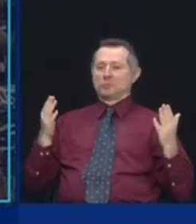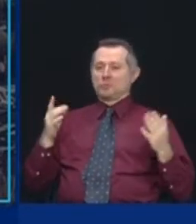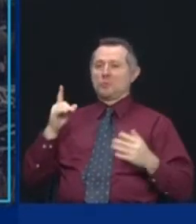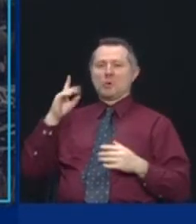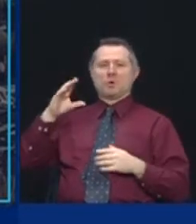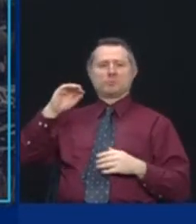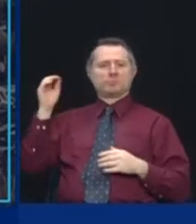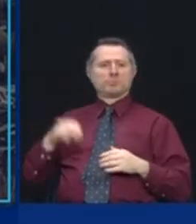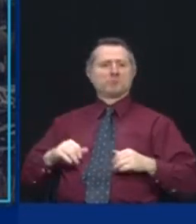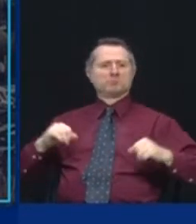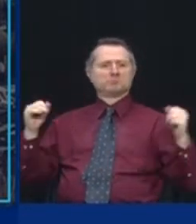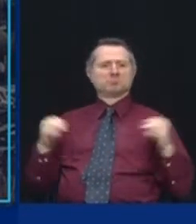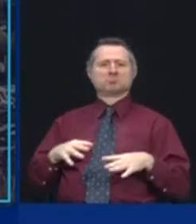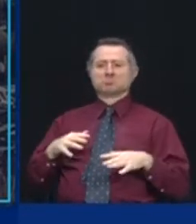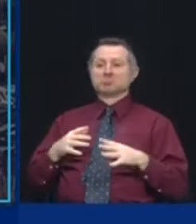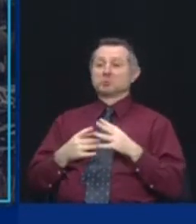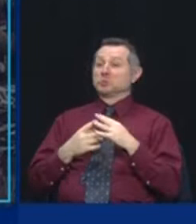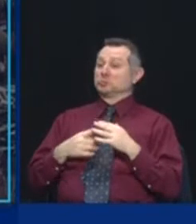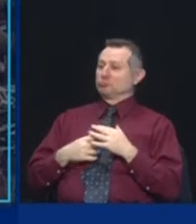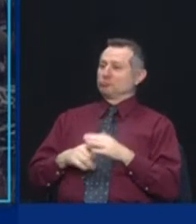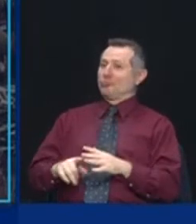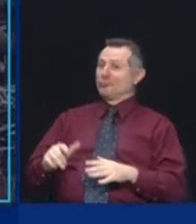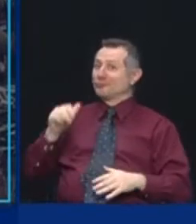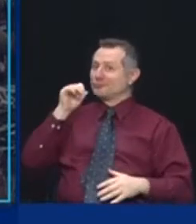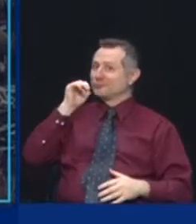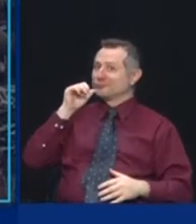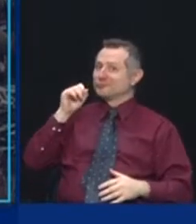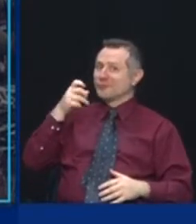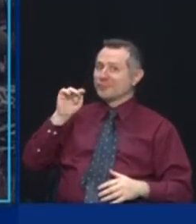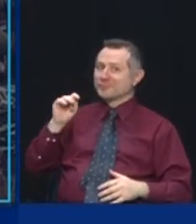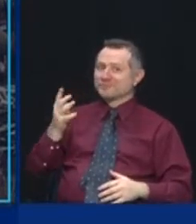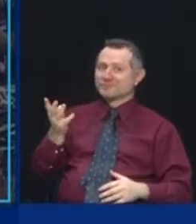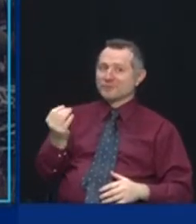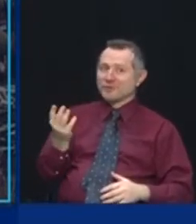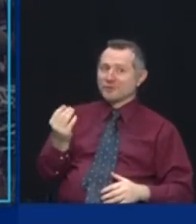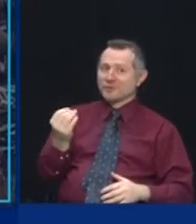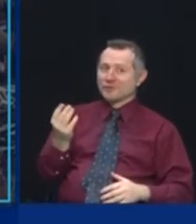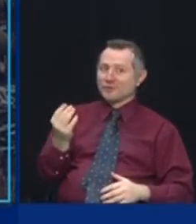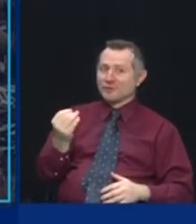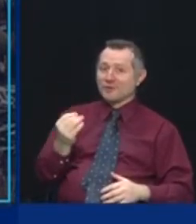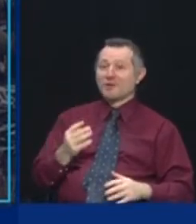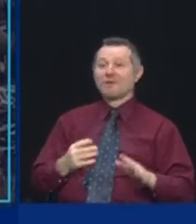BROADWAY TICKETS GO ON SALE AT 100% CAPACITY FOR THEATERS.